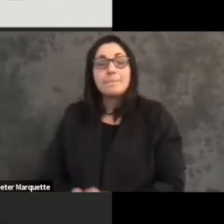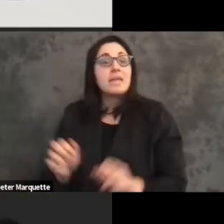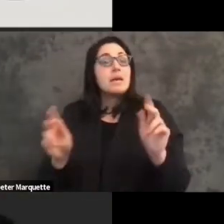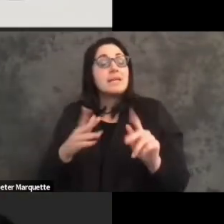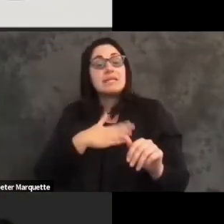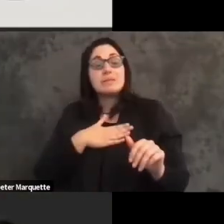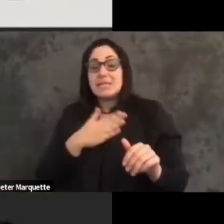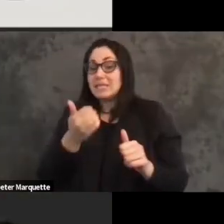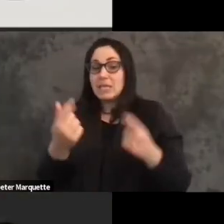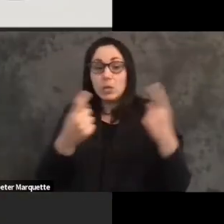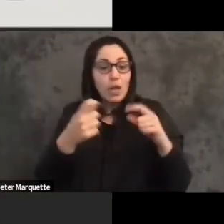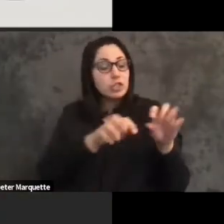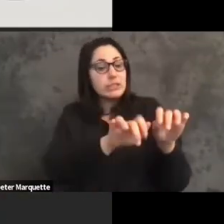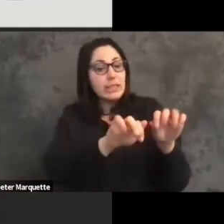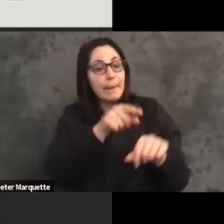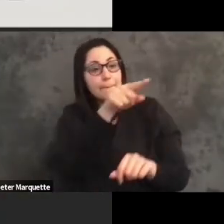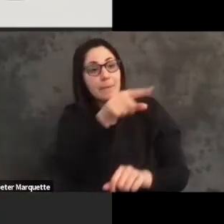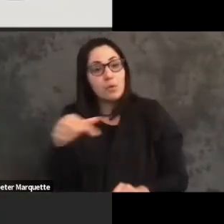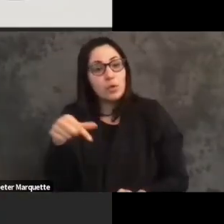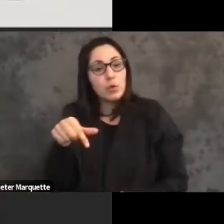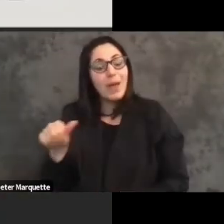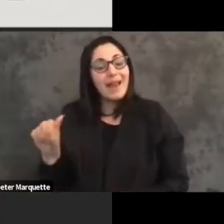I'm happy to answer questions.